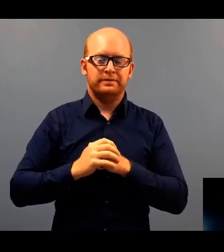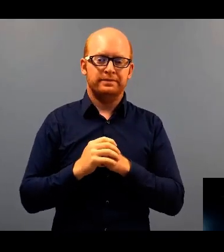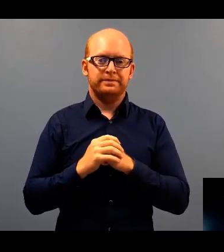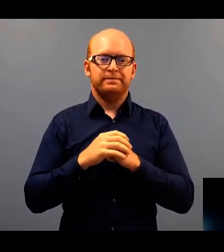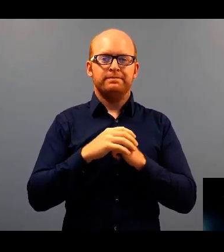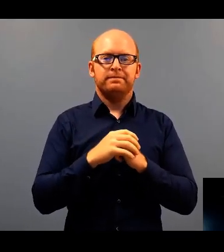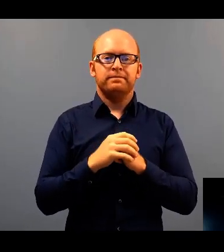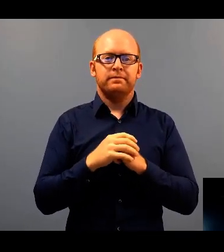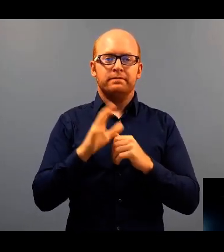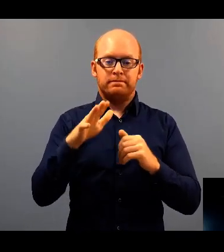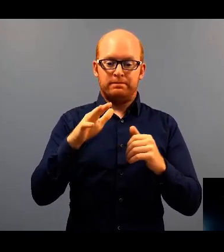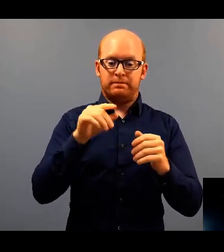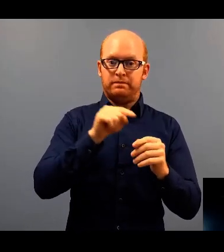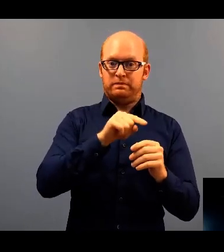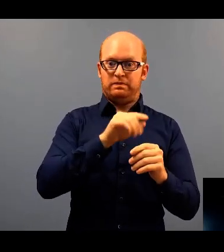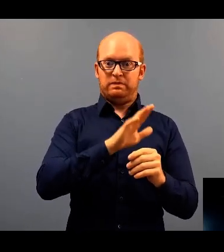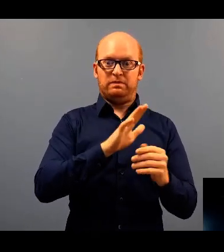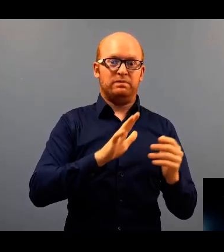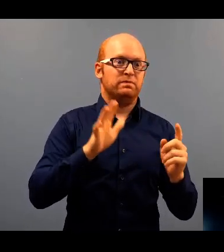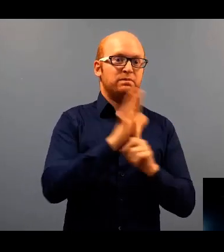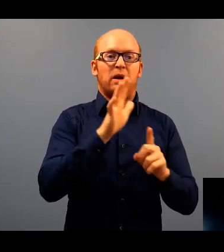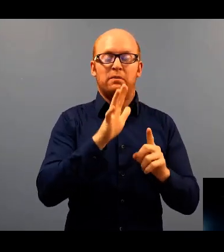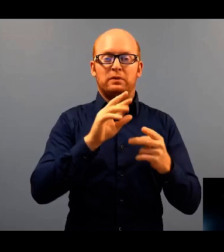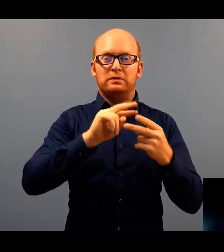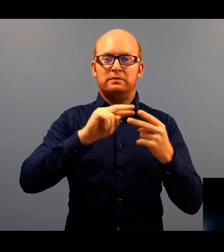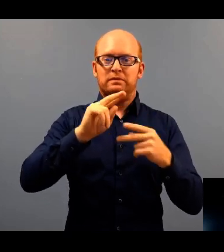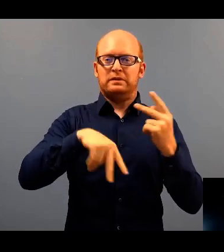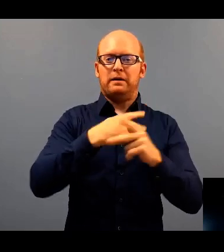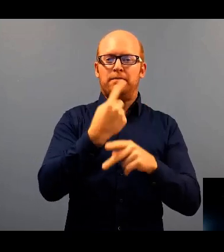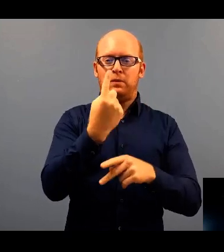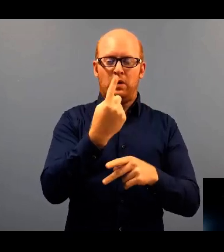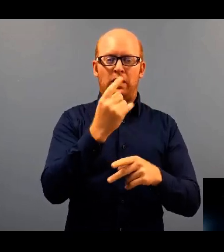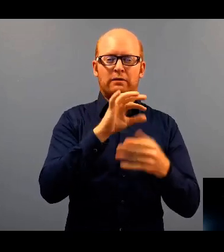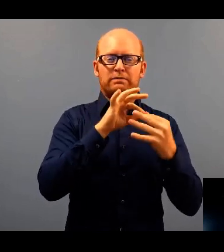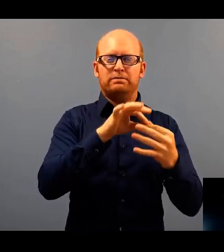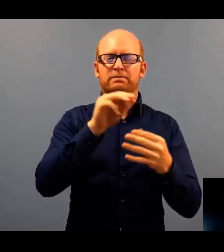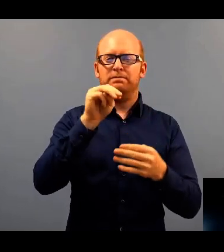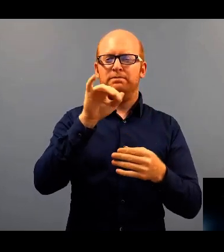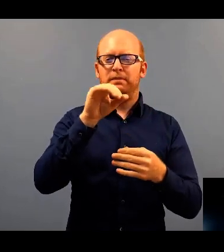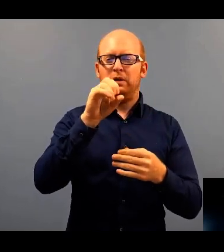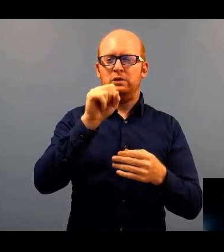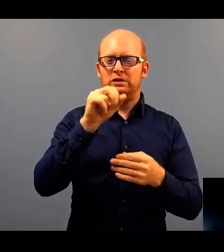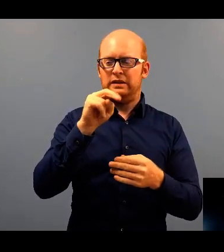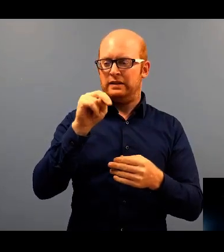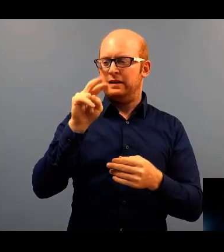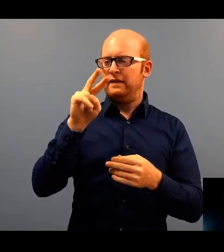These are the genes associated with Usher syndrome type 1. Myosin VIIa is the most common gene associated